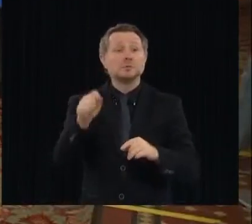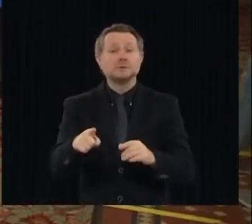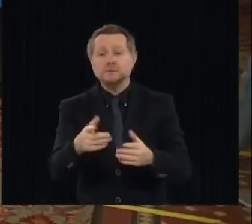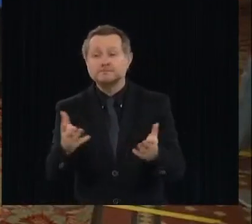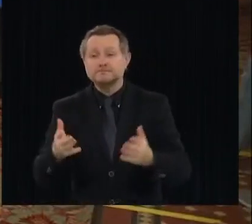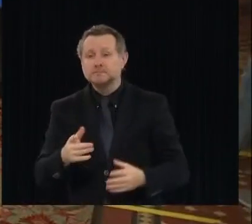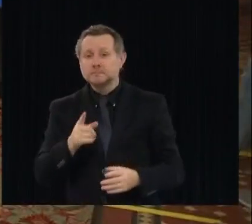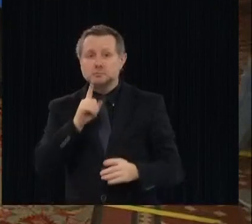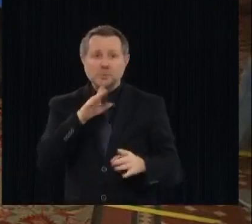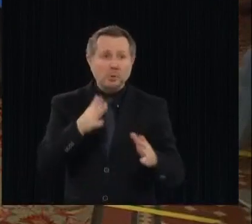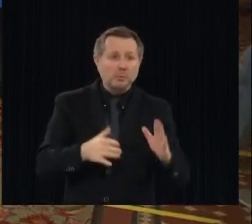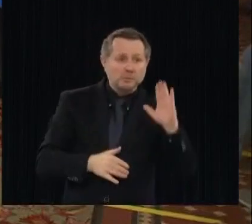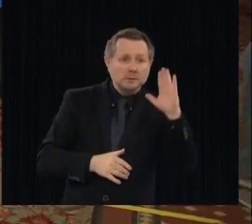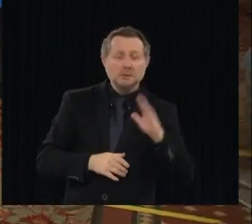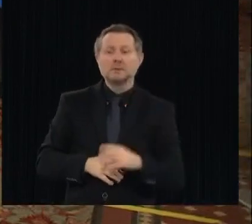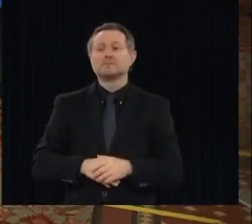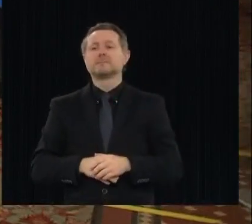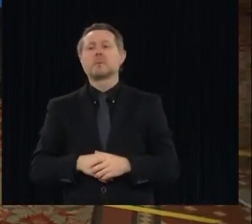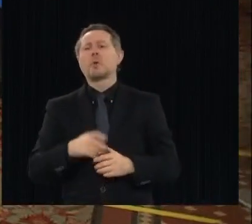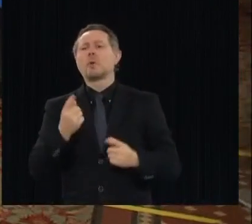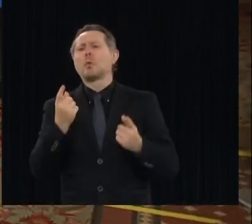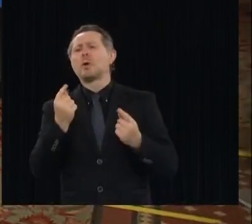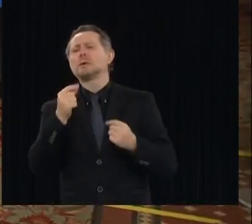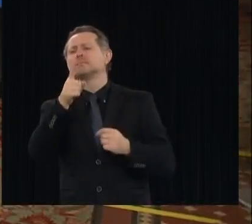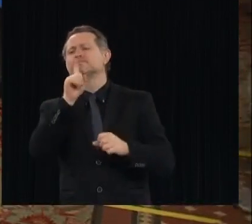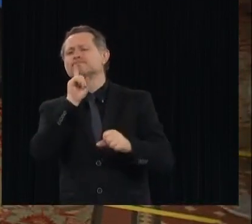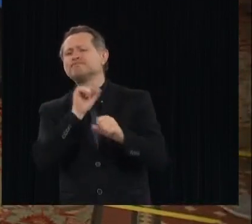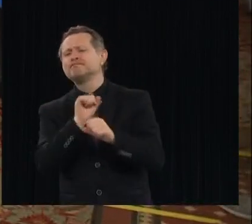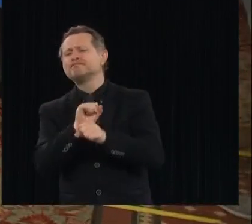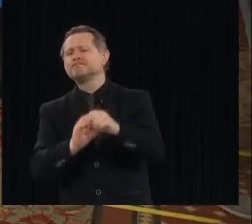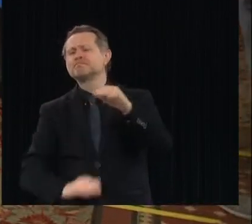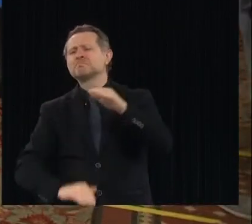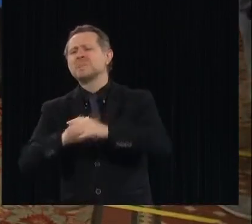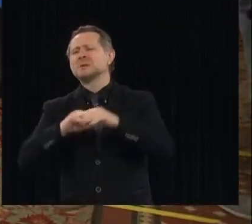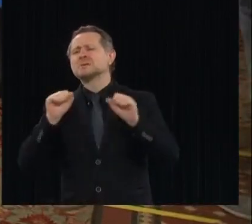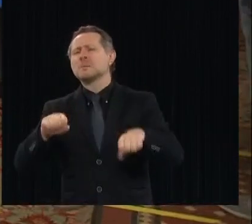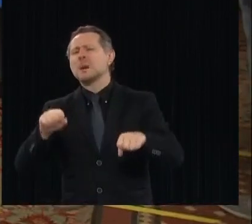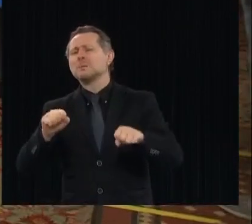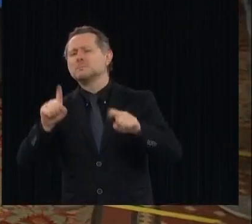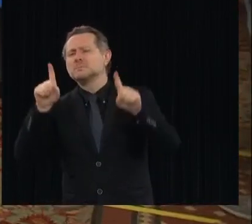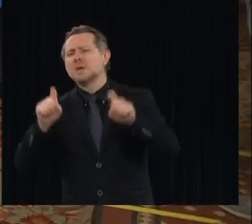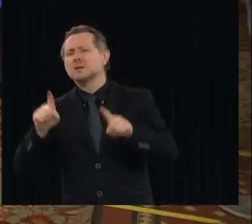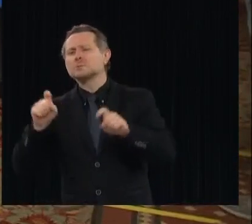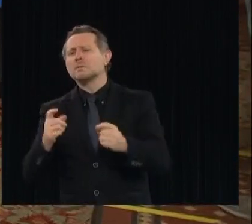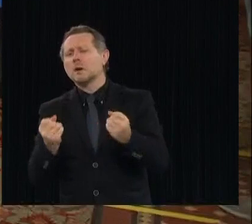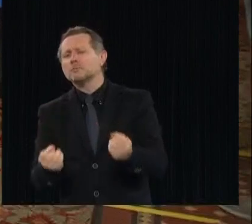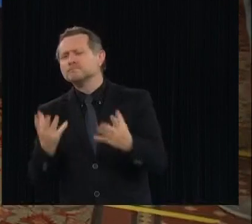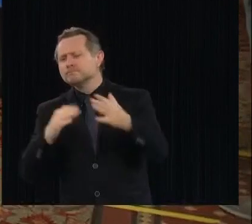IN PEOPLE WHO GOT IT. SO, THAT'S THE YING AND THE YANG.